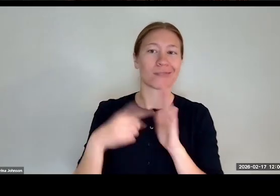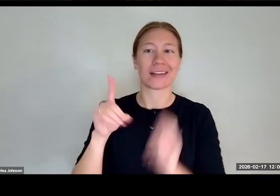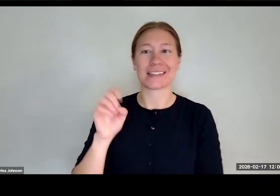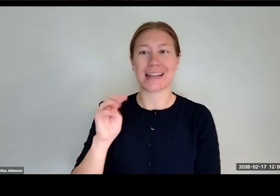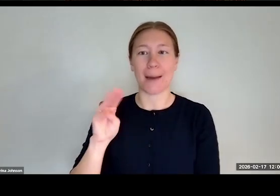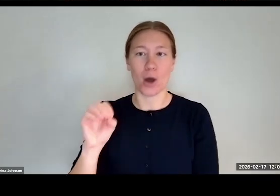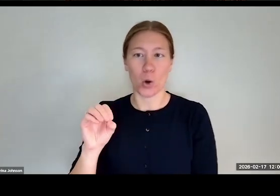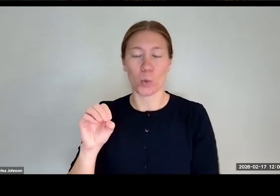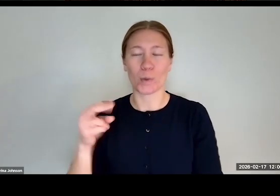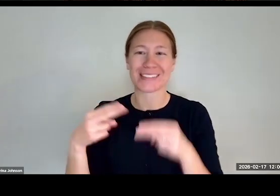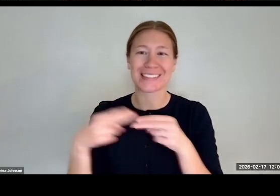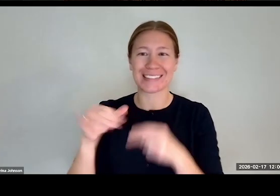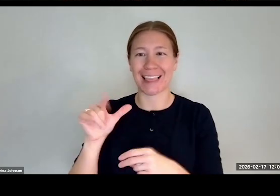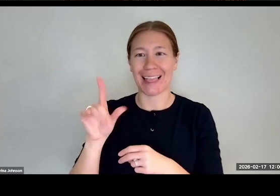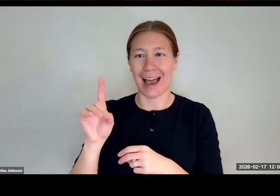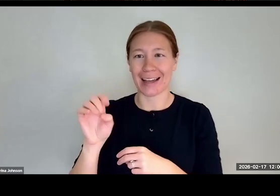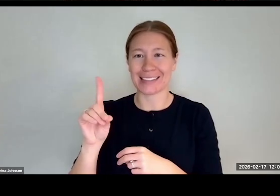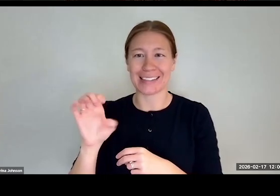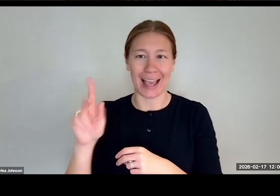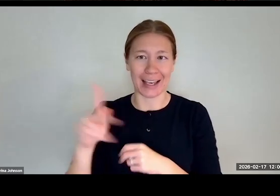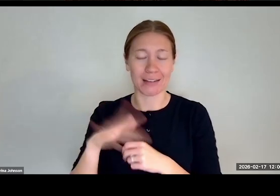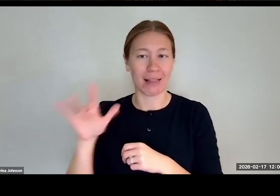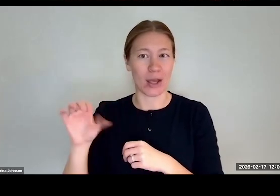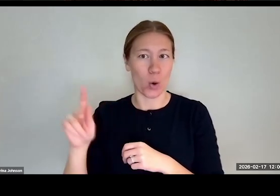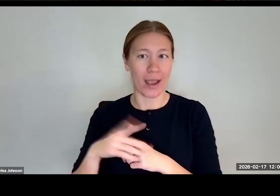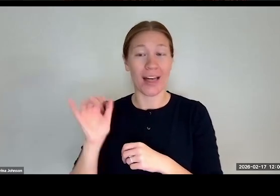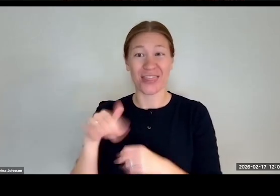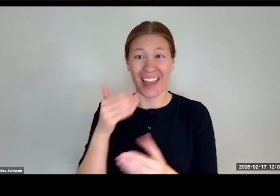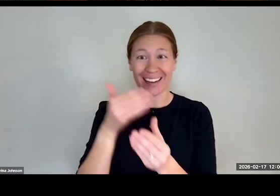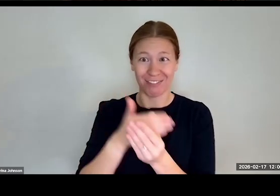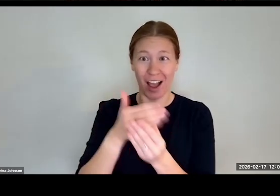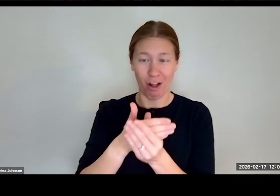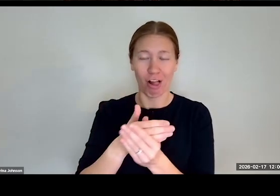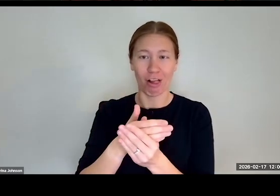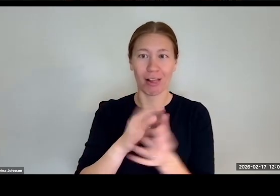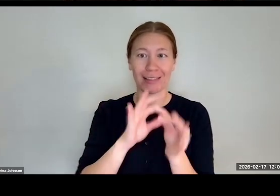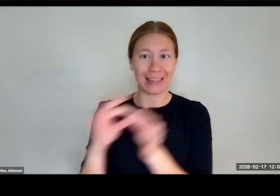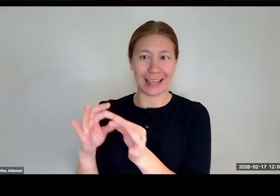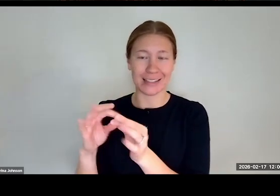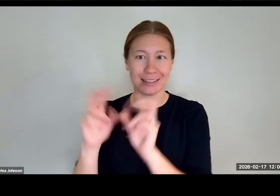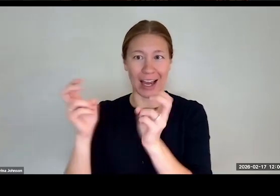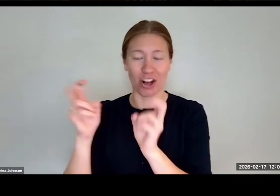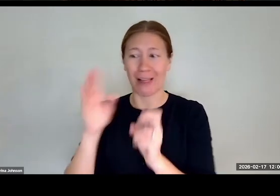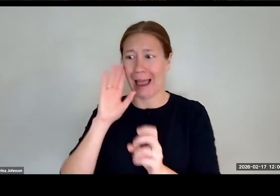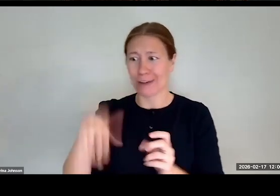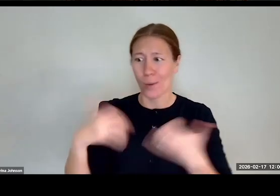and then I'll hit okay. And that will be the title affiliated with this document. So I know we're right at 12, we just wrapped up the demo.